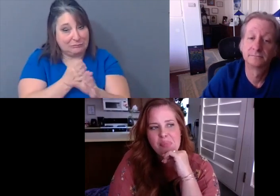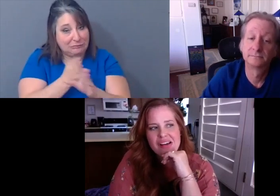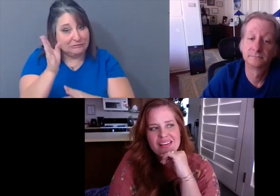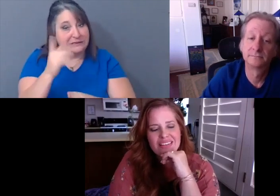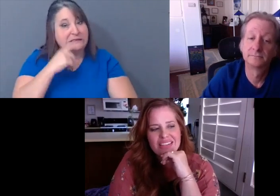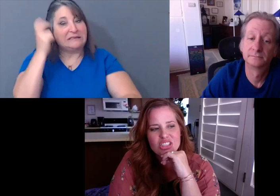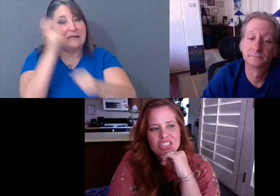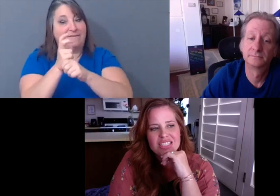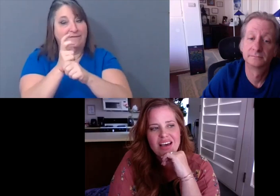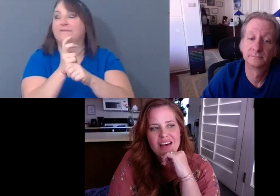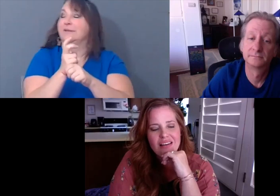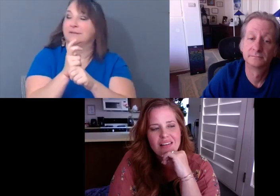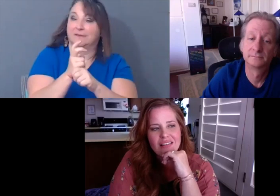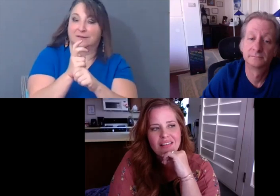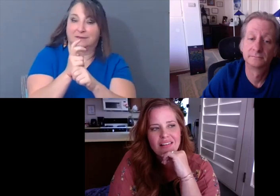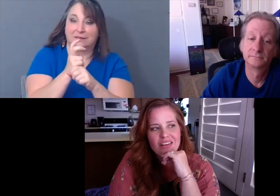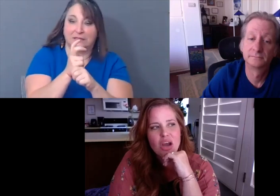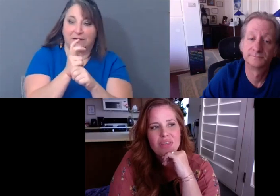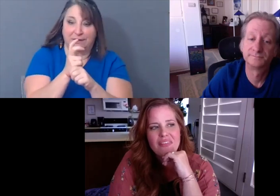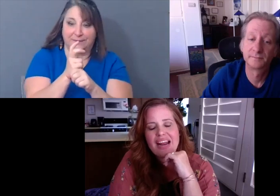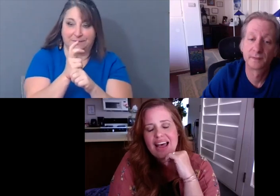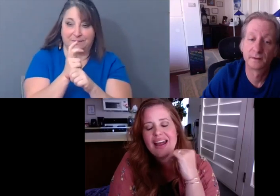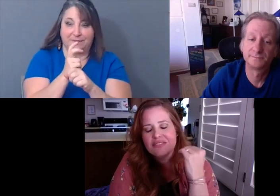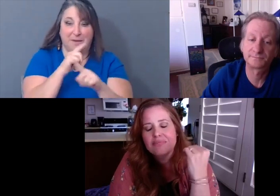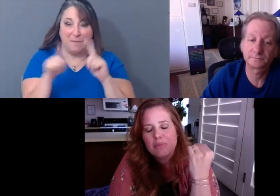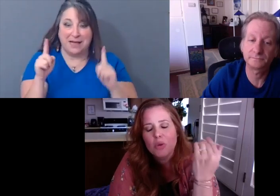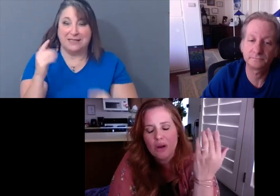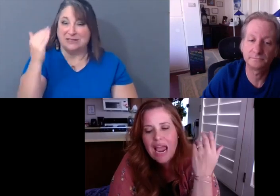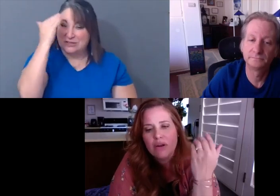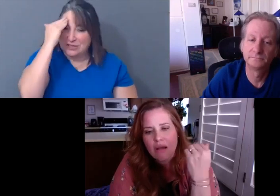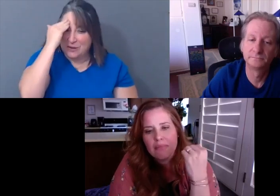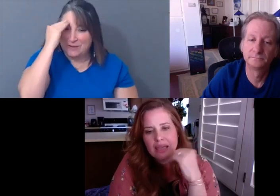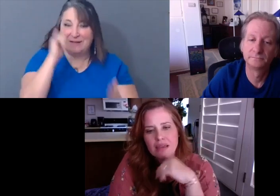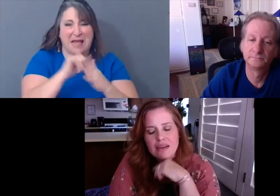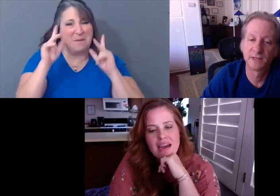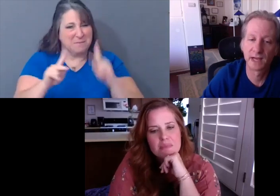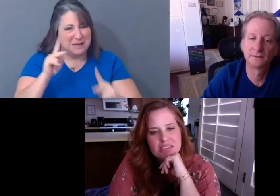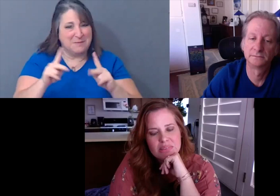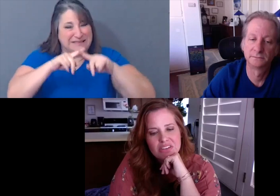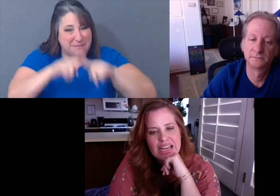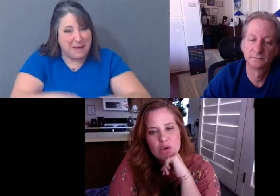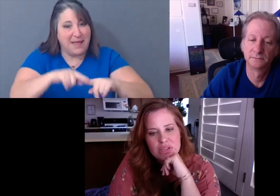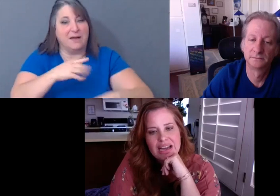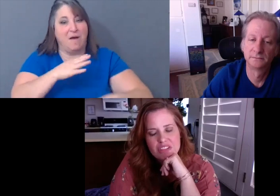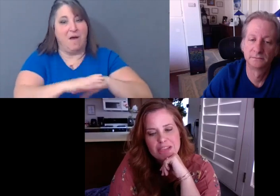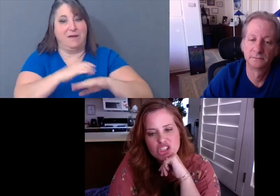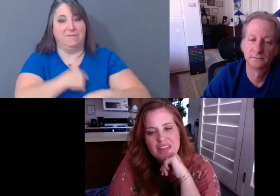But it's just knowing that I have people who are counting on me, kind of makes me feel like I really have to make sure